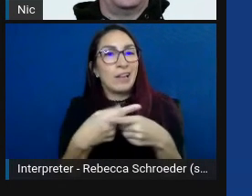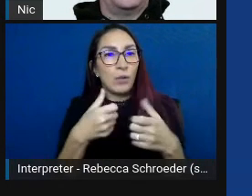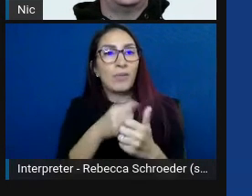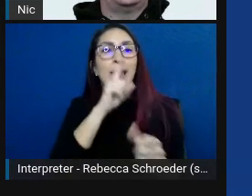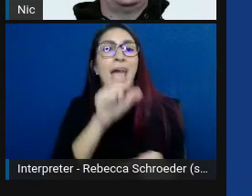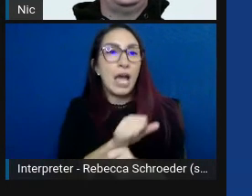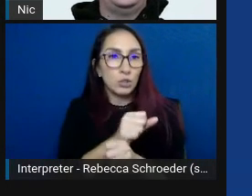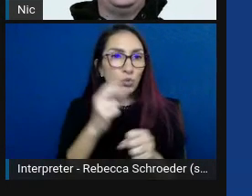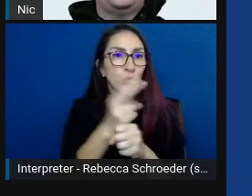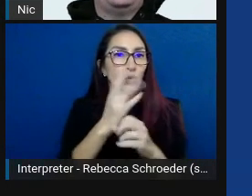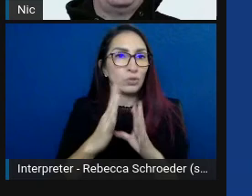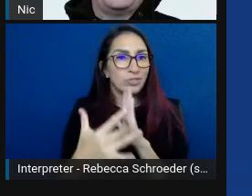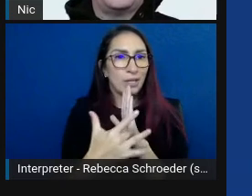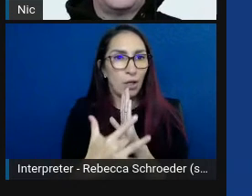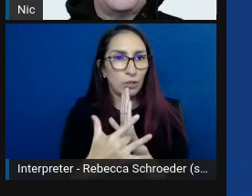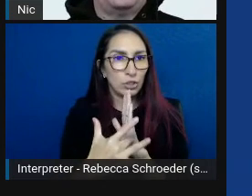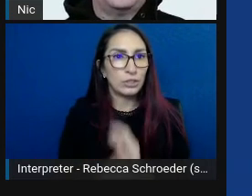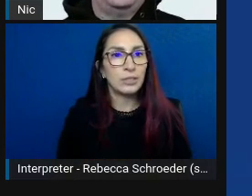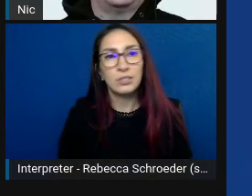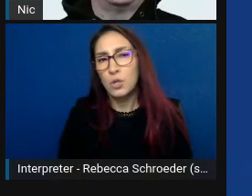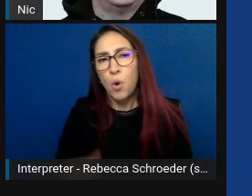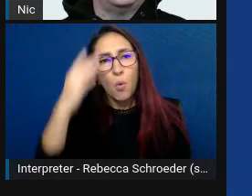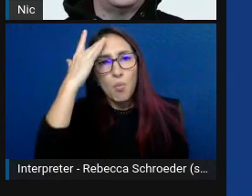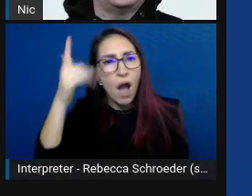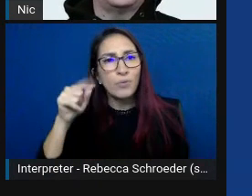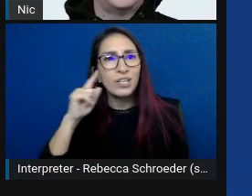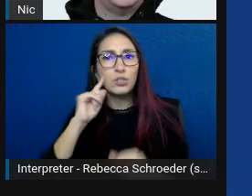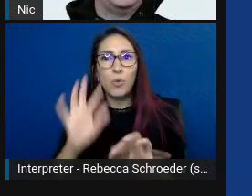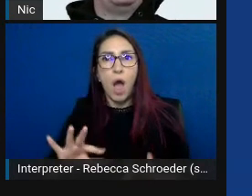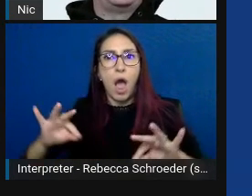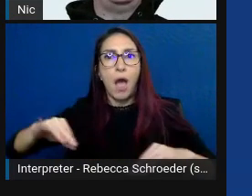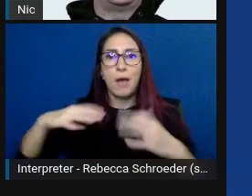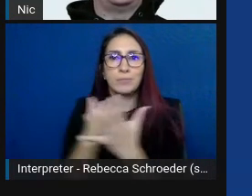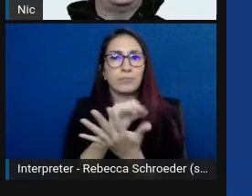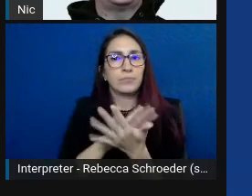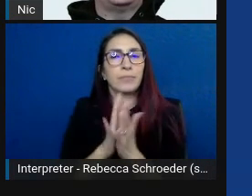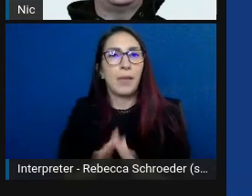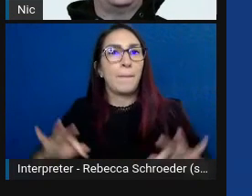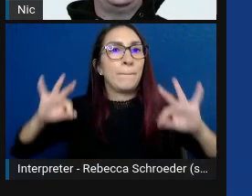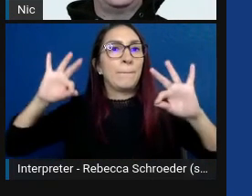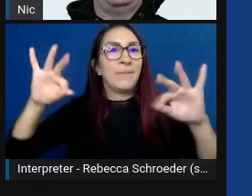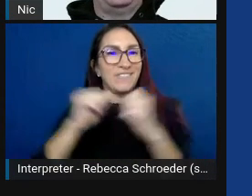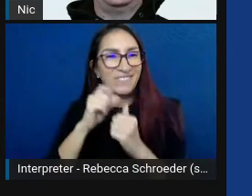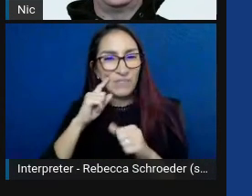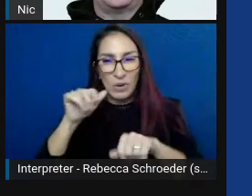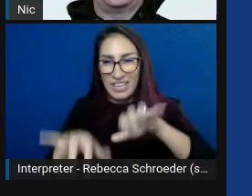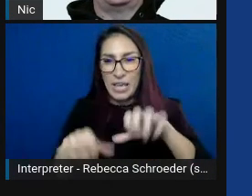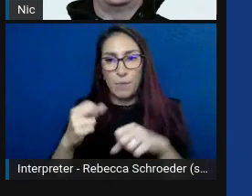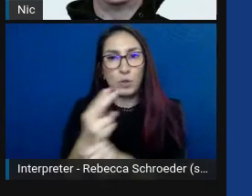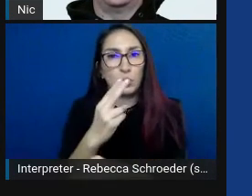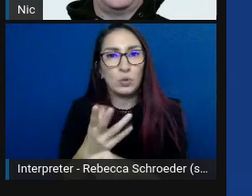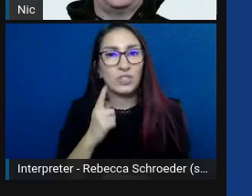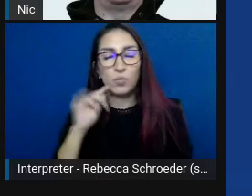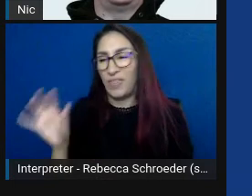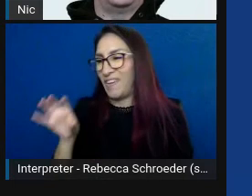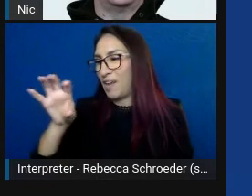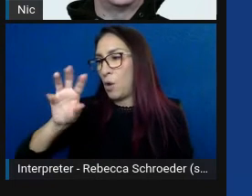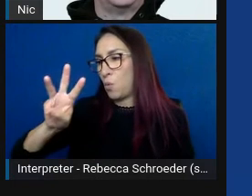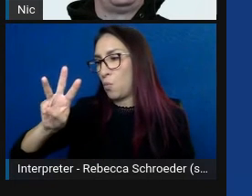Why should you need to optimize a site for keyboard-only users by using a widget when you can build a site that works well out of the box?